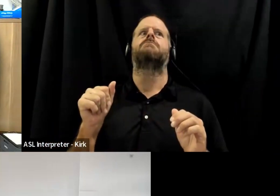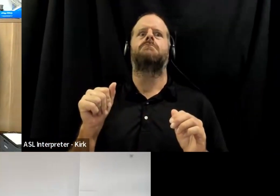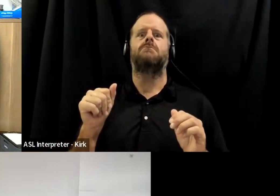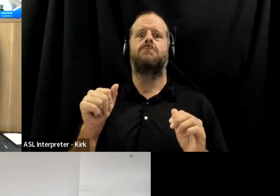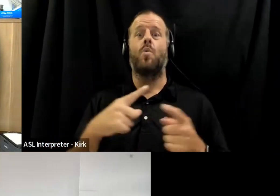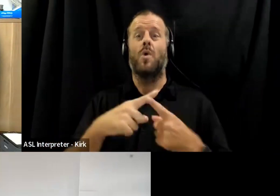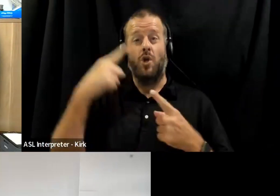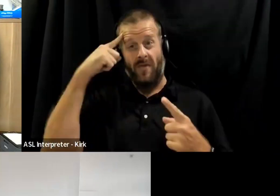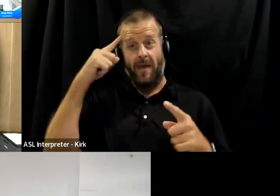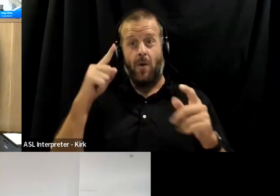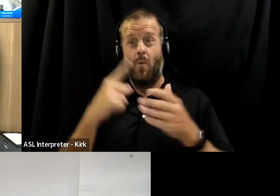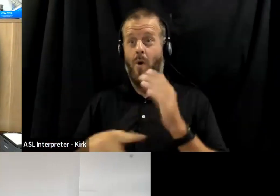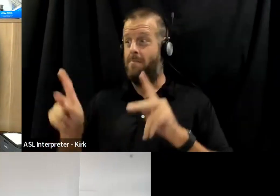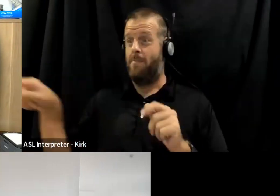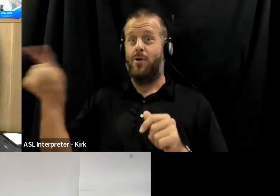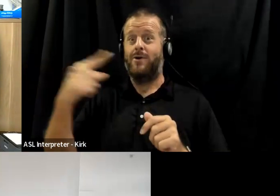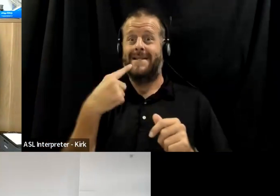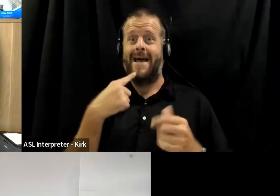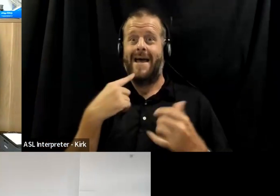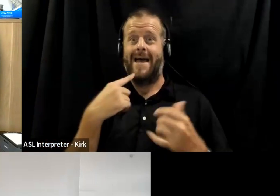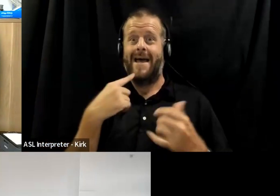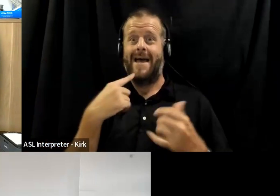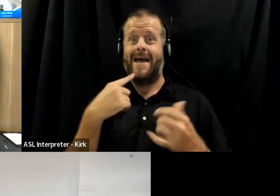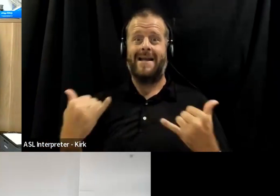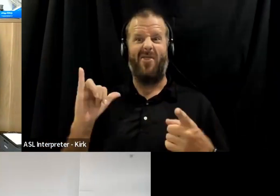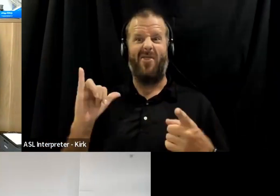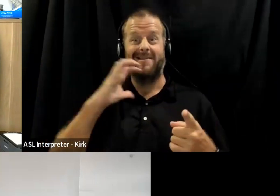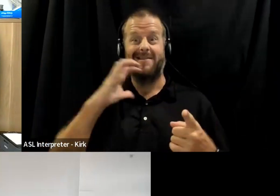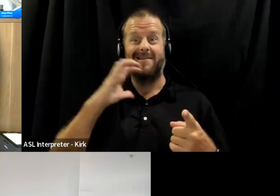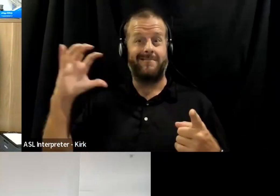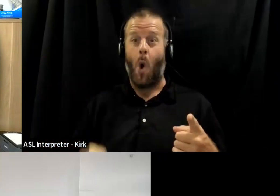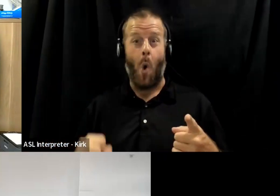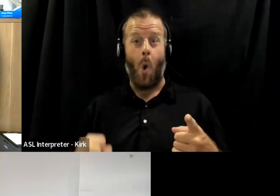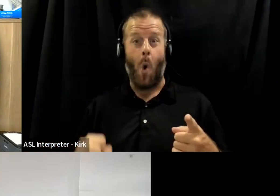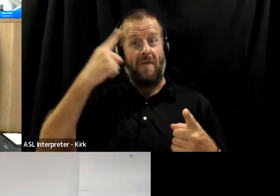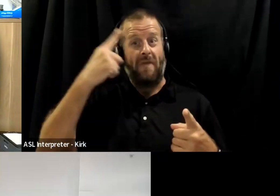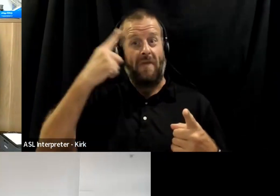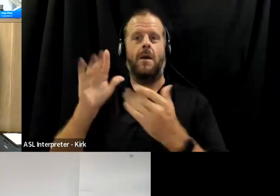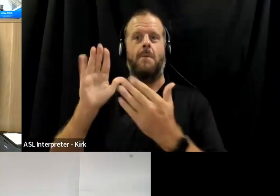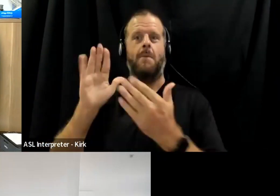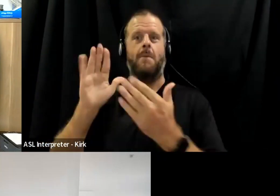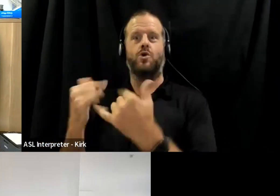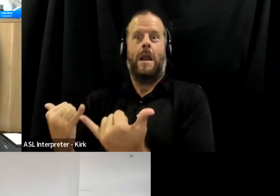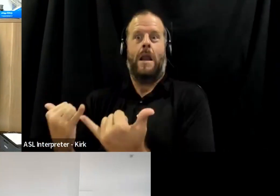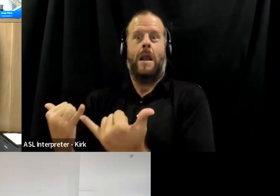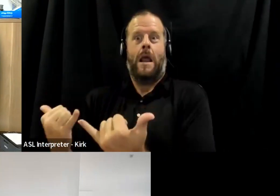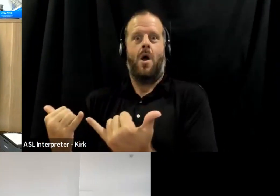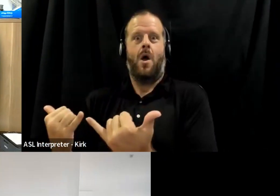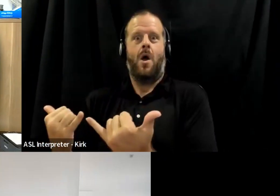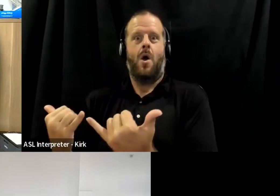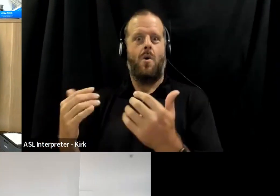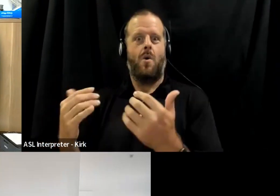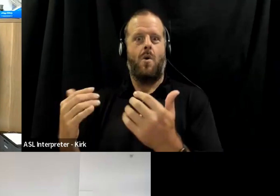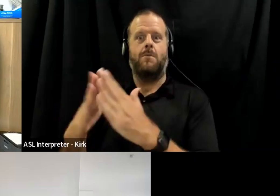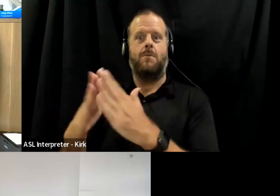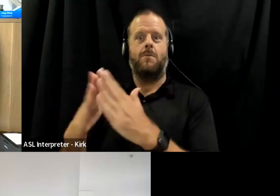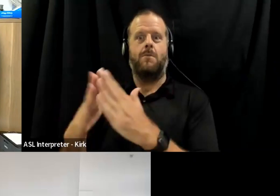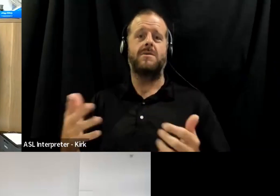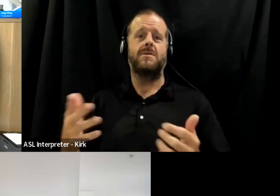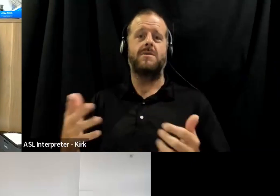now, that is like caveman mentality compared to where we are as a, you know, community, so I'm really glad that we're far from that.